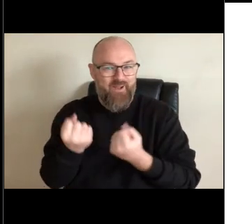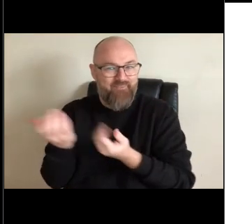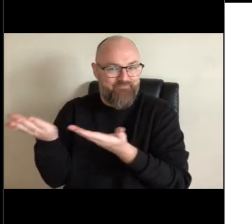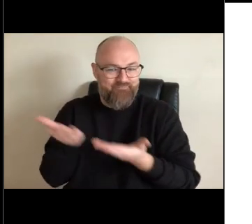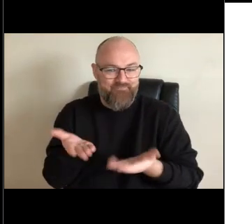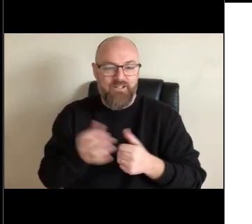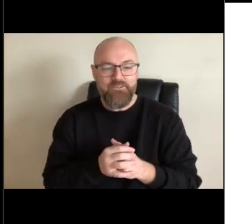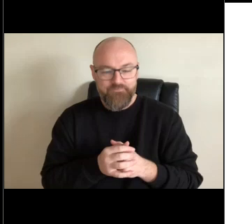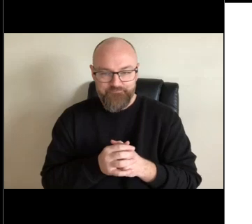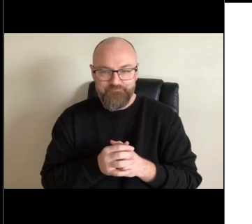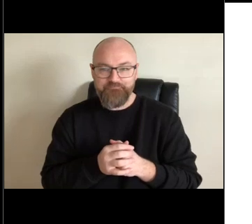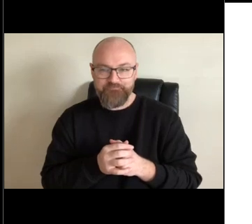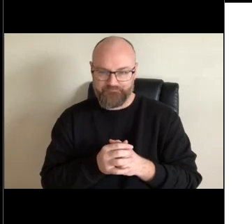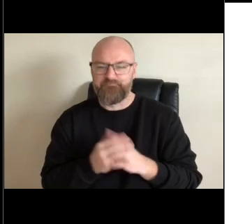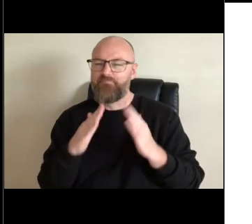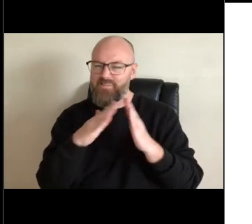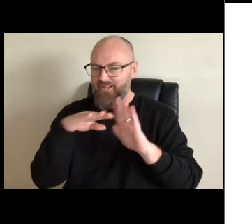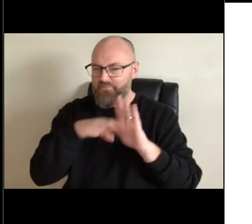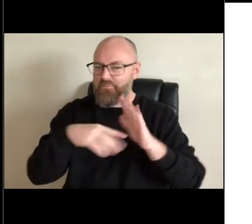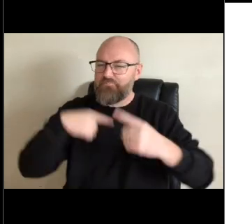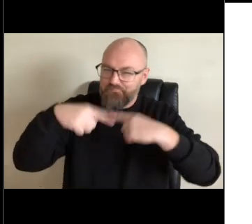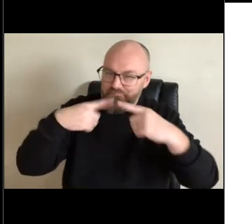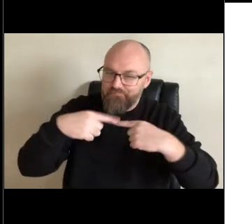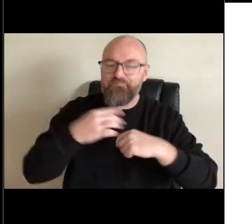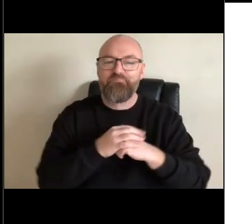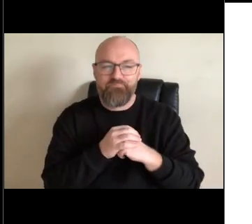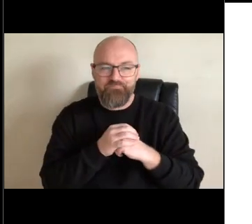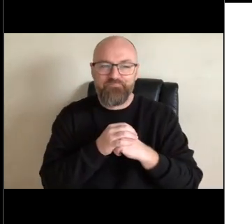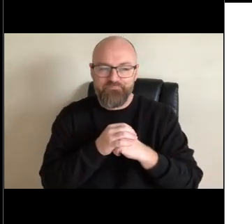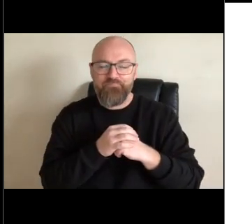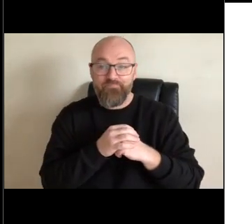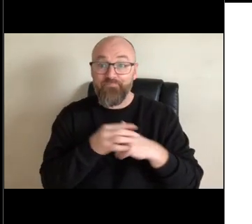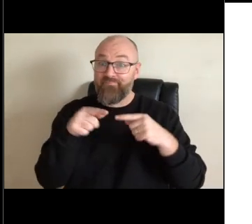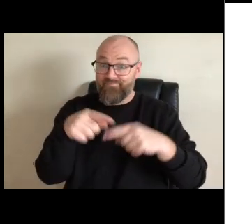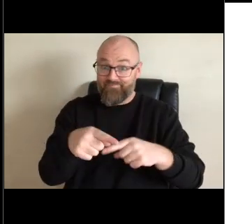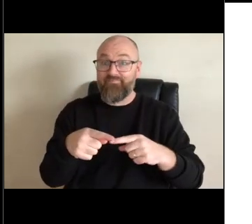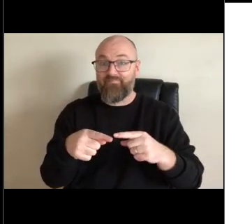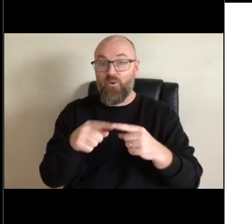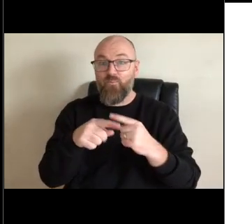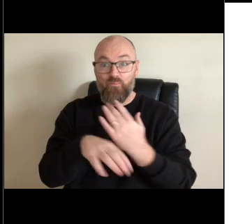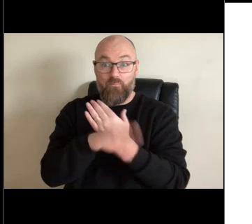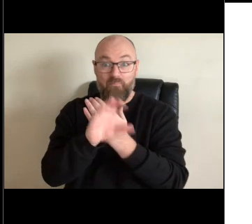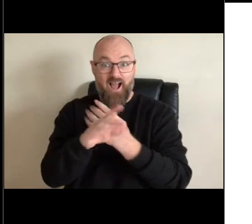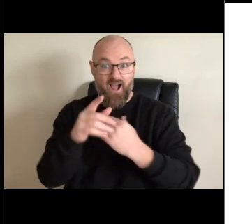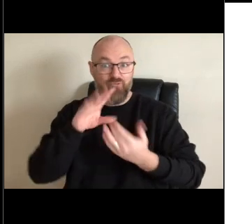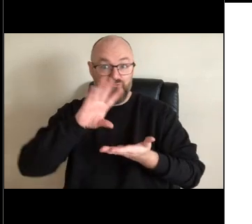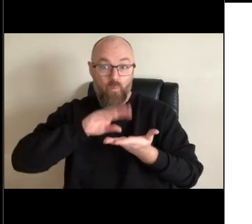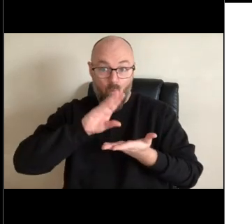housekeeping um first off so this webinar is being recorded um we will be putting a recording of this